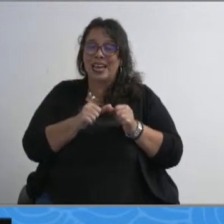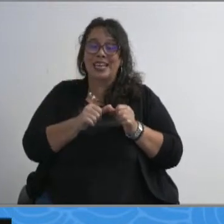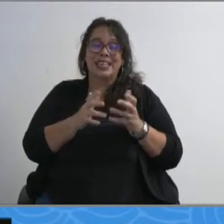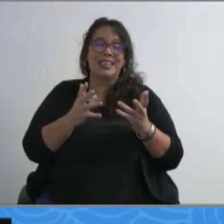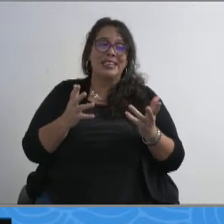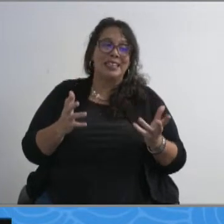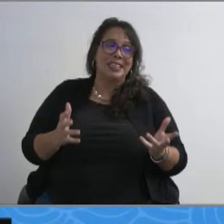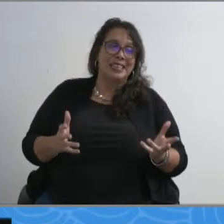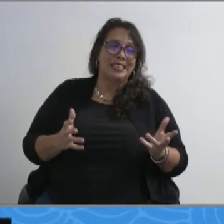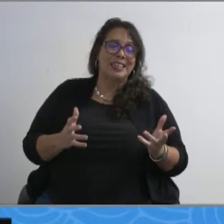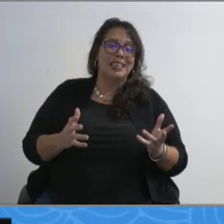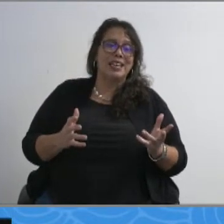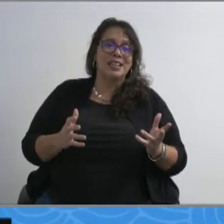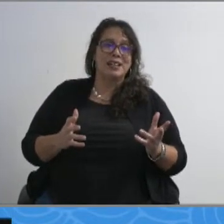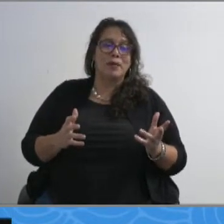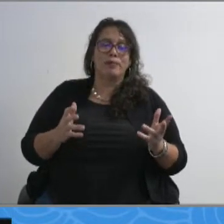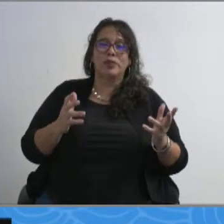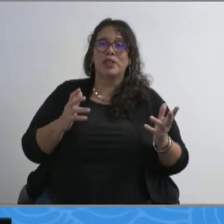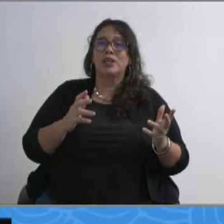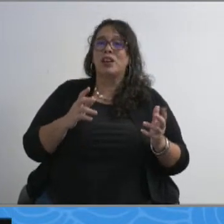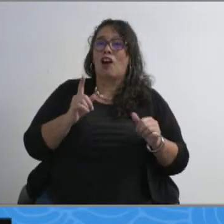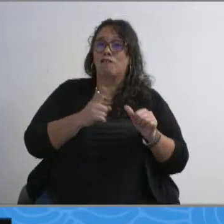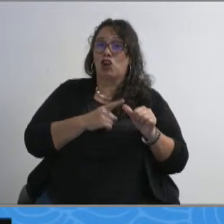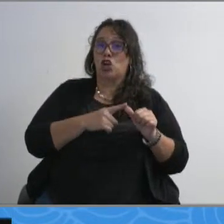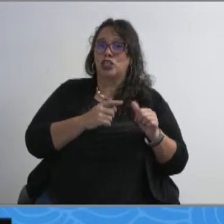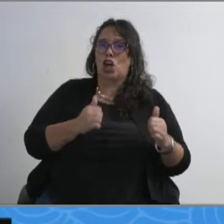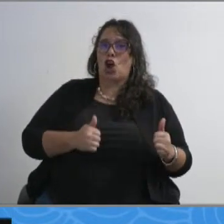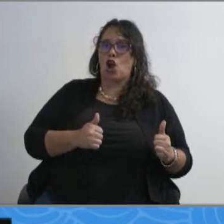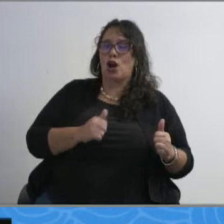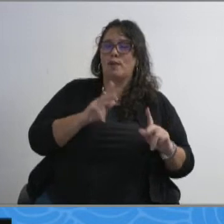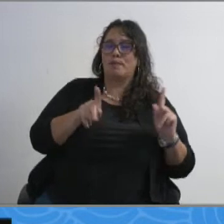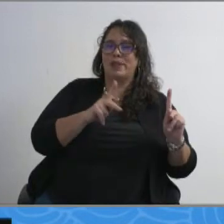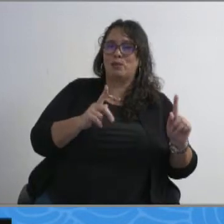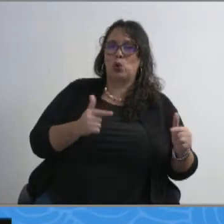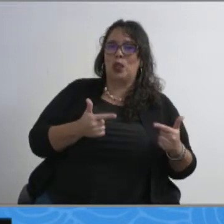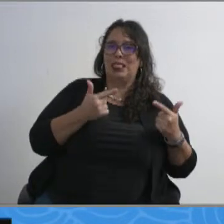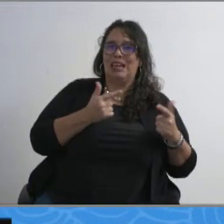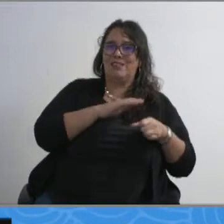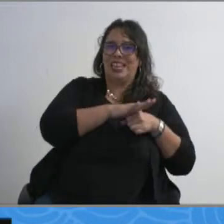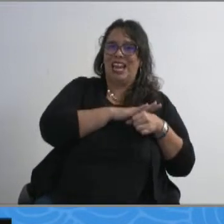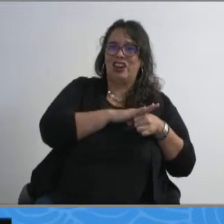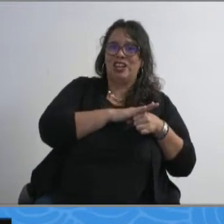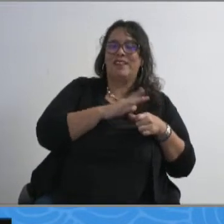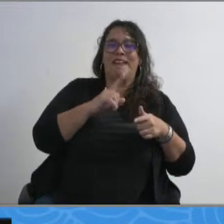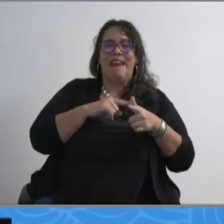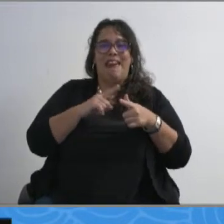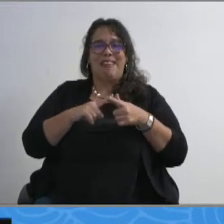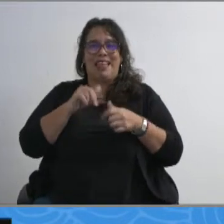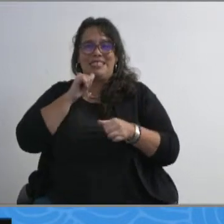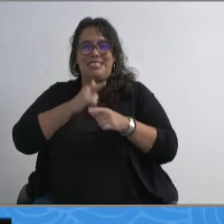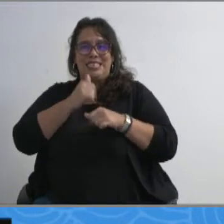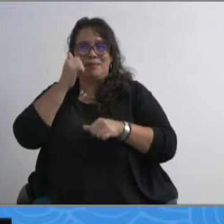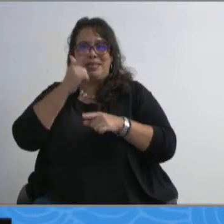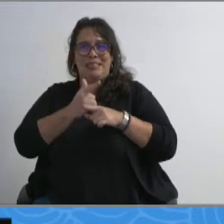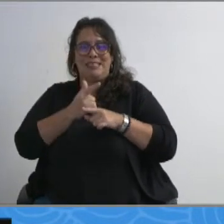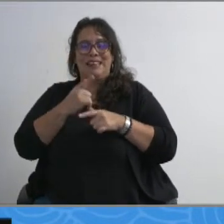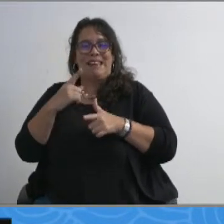that again will place residents first, and then siblings, and et cetera. And sometimes, there's just not many seats left at the end.